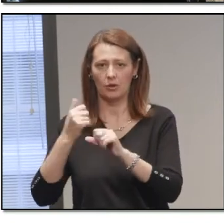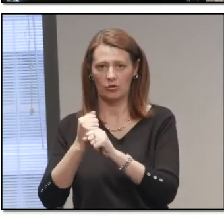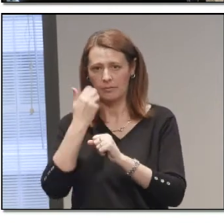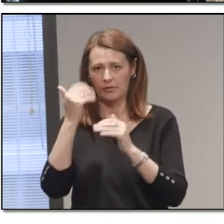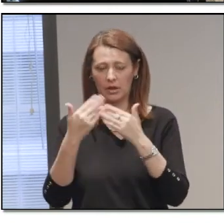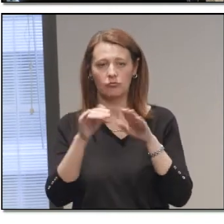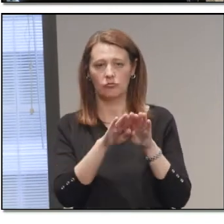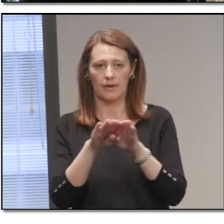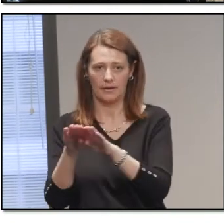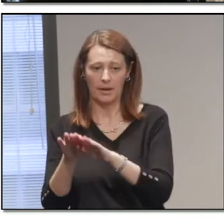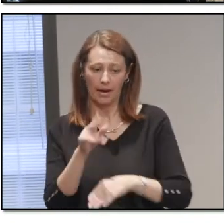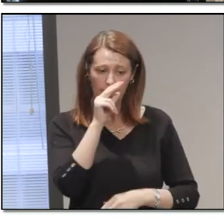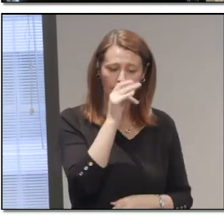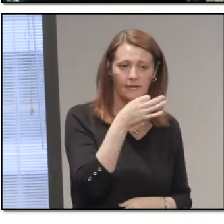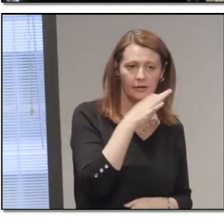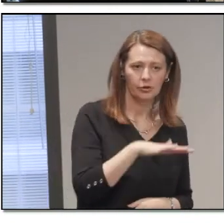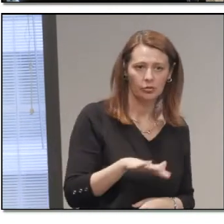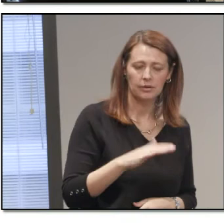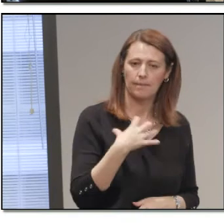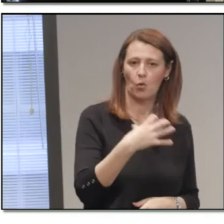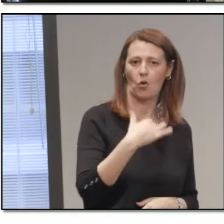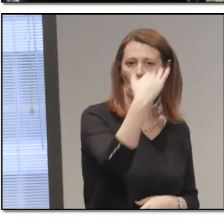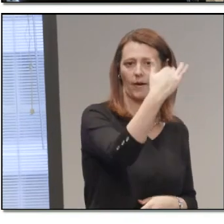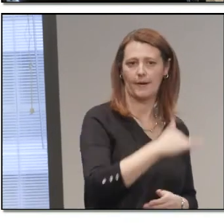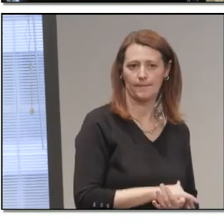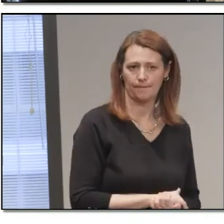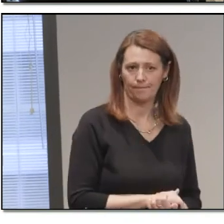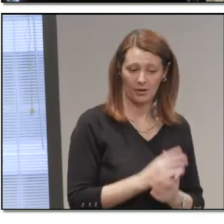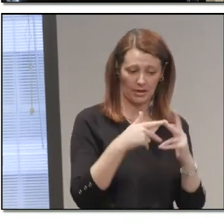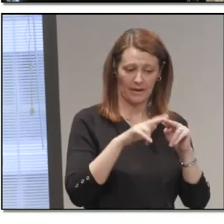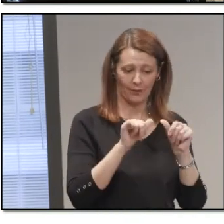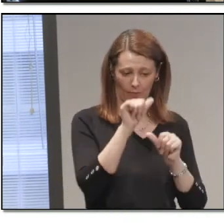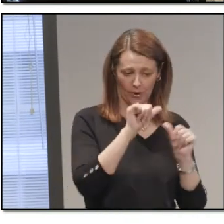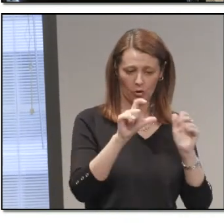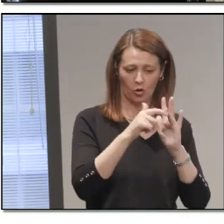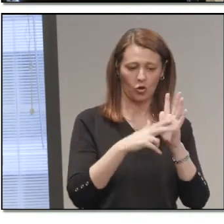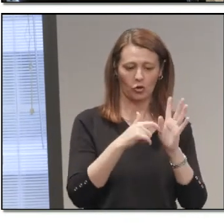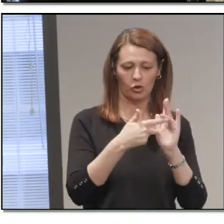but in the younger kids it's much higher. So, if you're measuring a concentration of BPA and urine